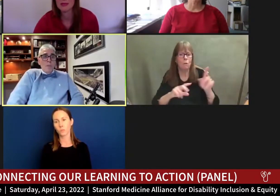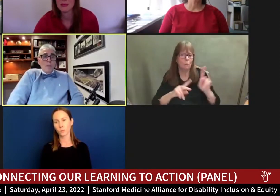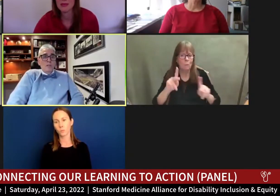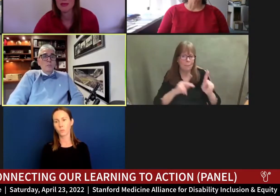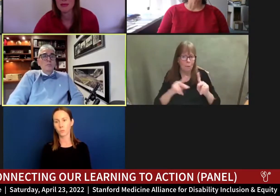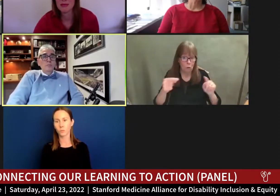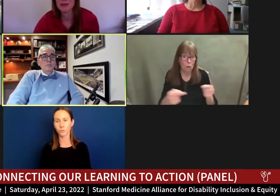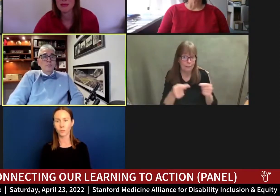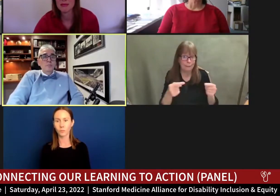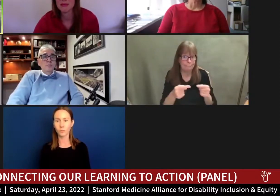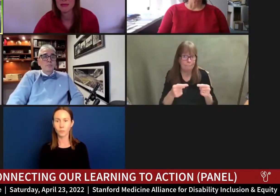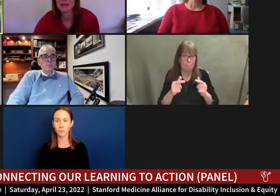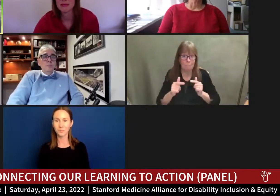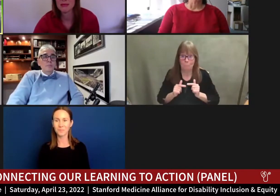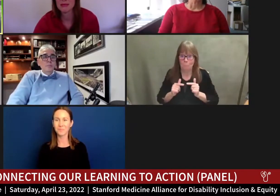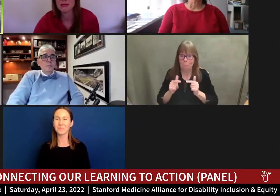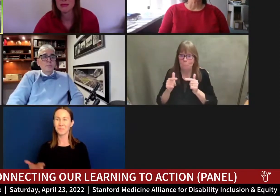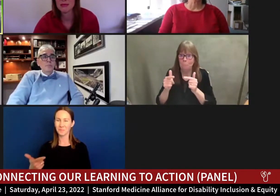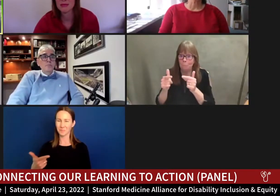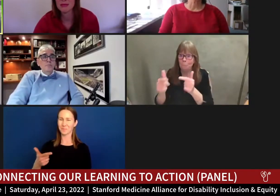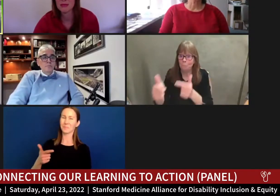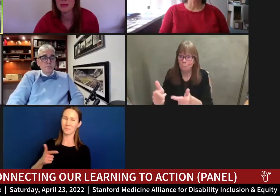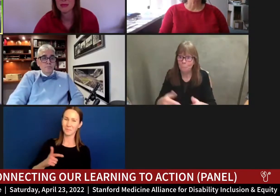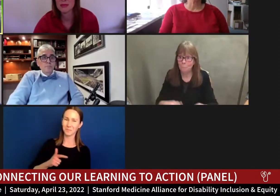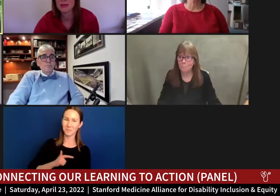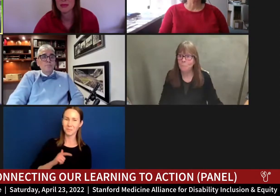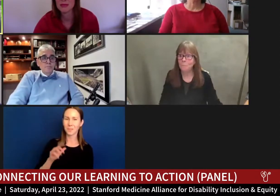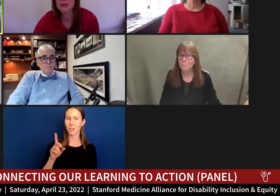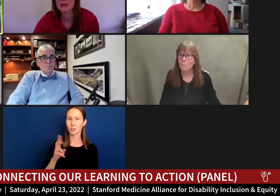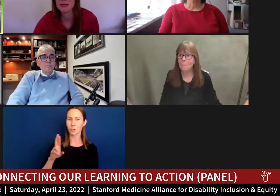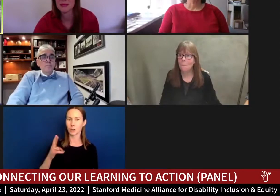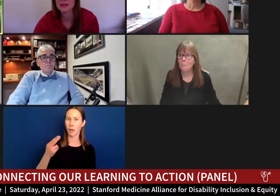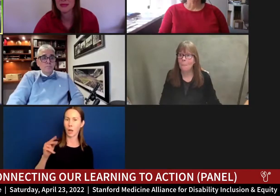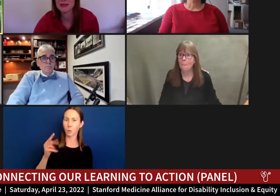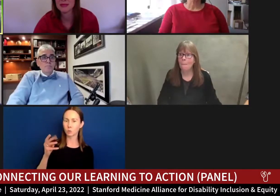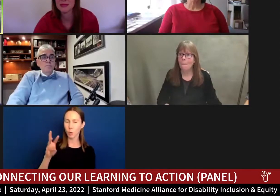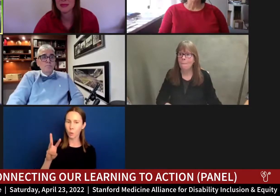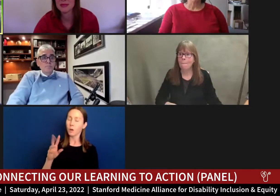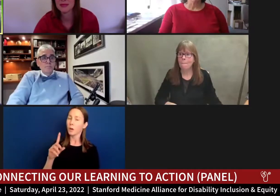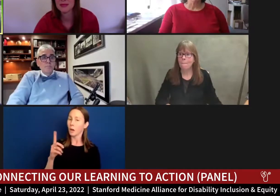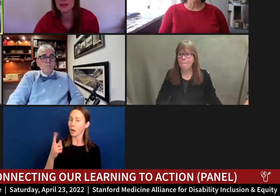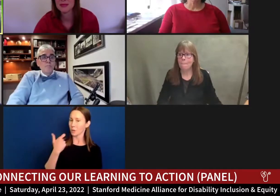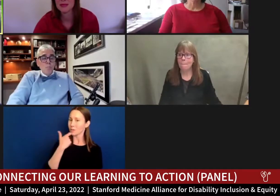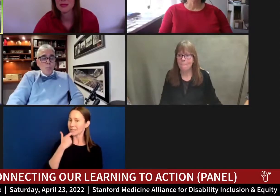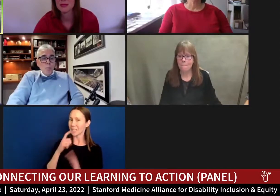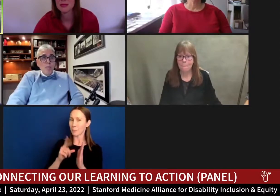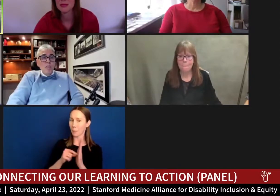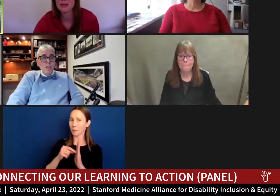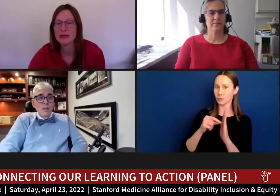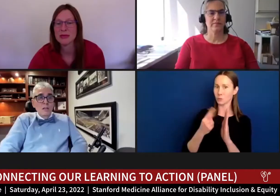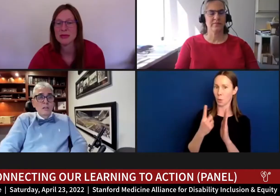Lisa Iezzoni recently published a paper looking at physical access in exam